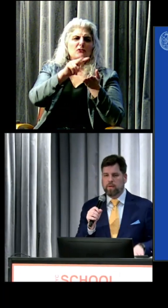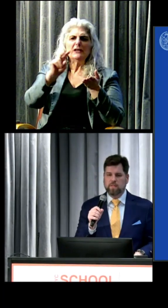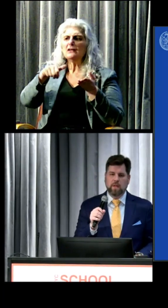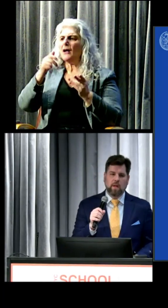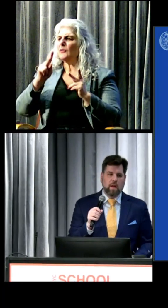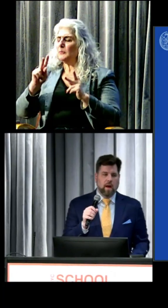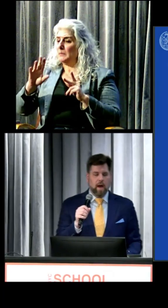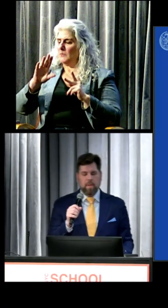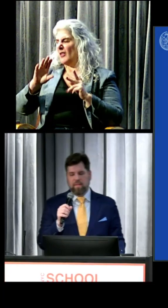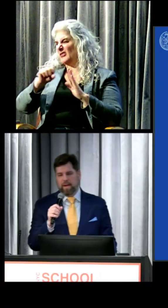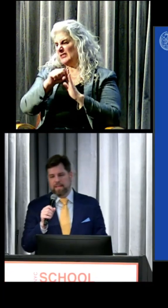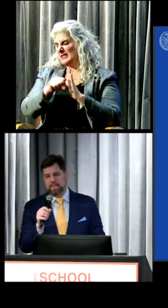still there. It's not starting from zero.